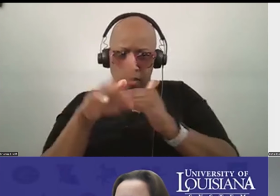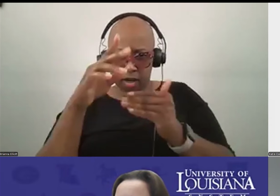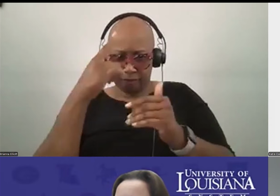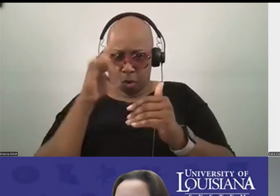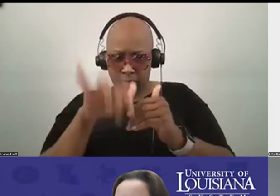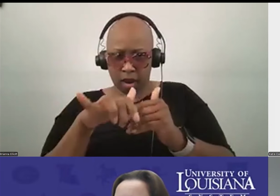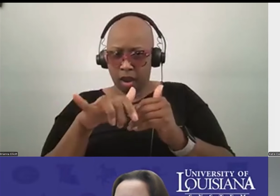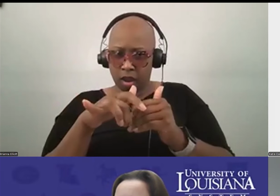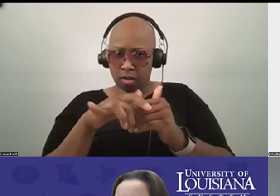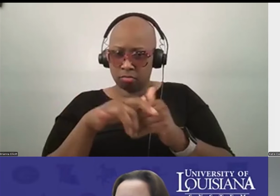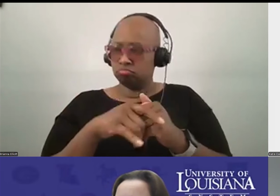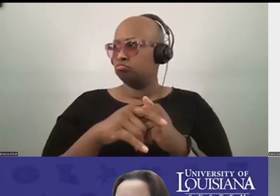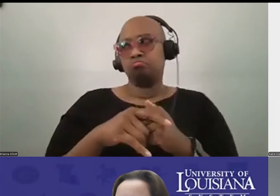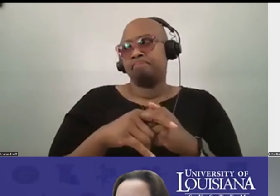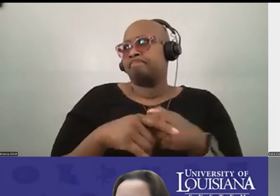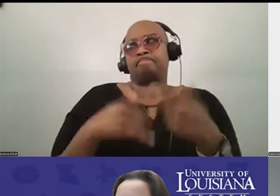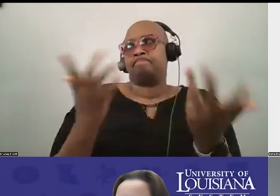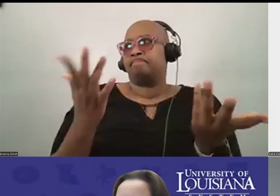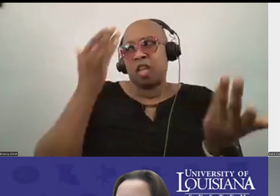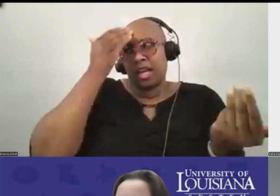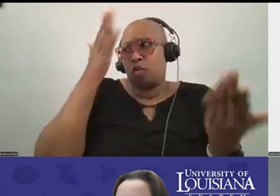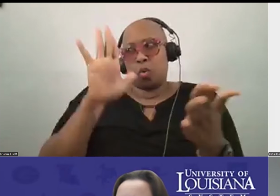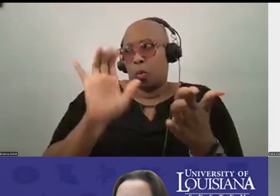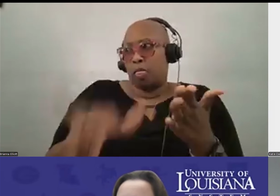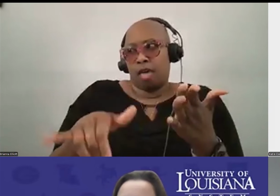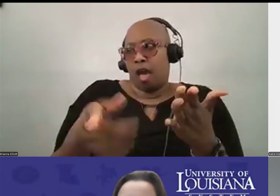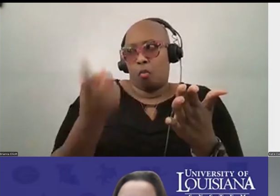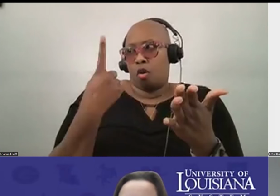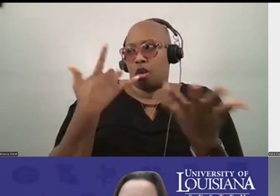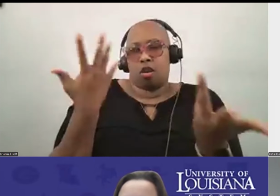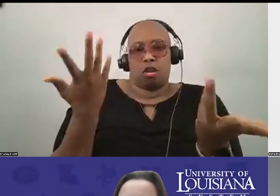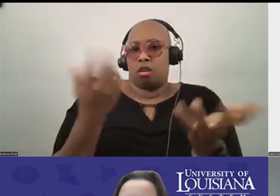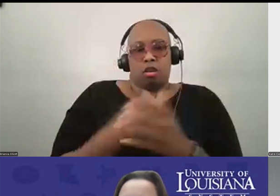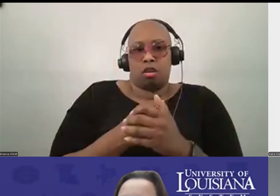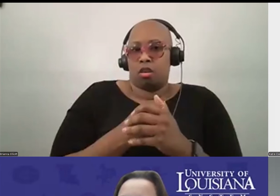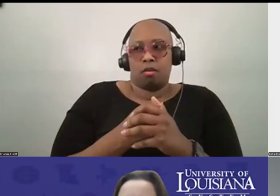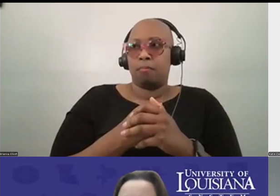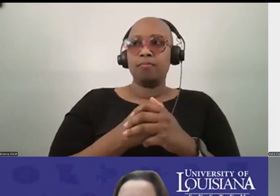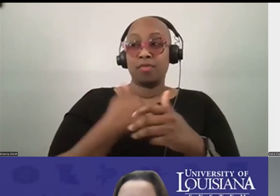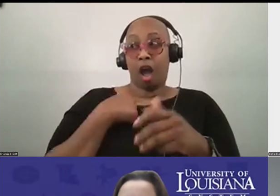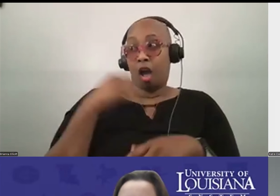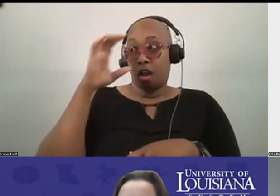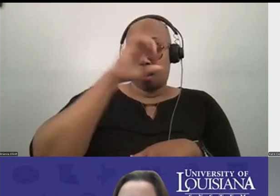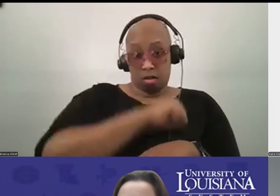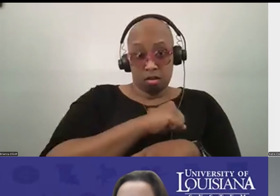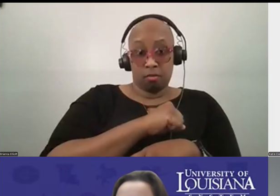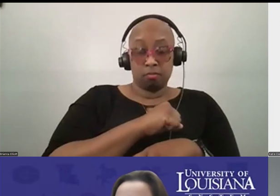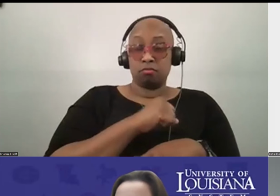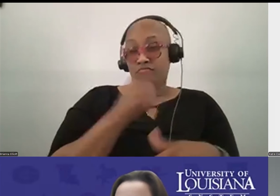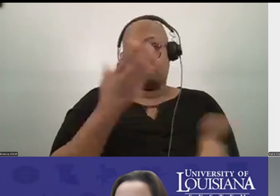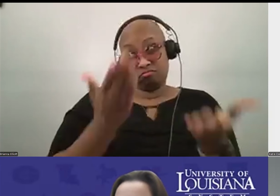don't actually know that particular one. Um, I would assume that there is probably some way that